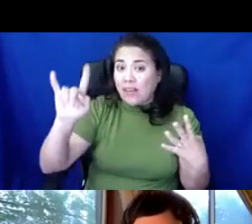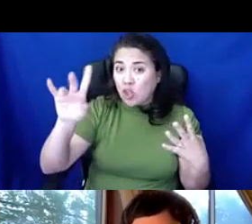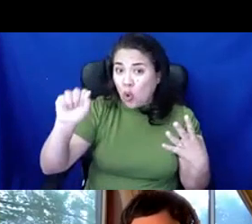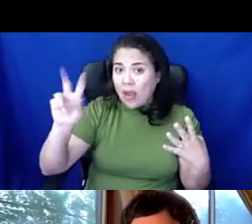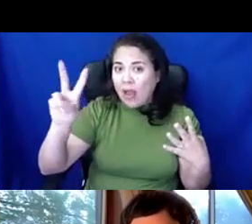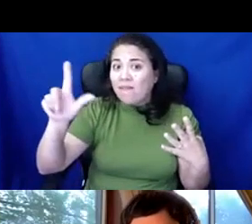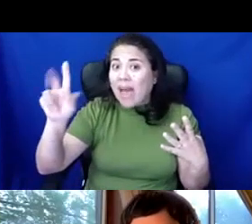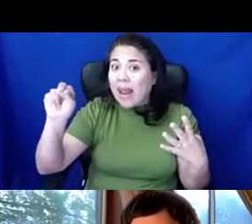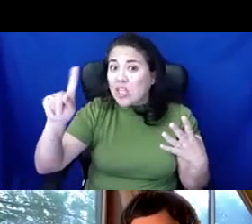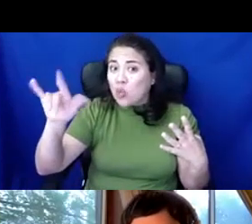Tonya Suther: Live Ramon.